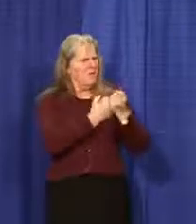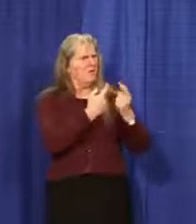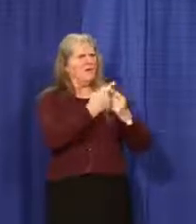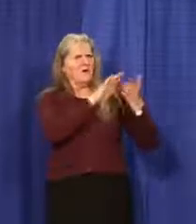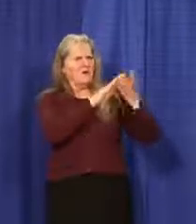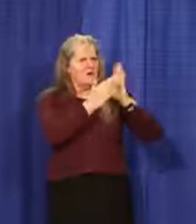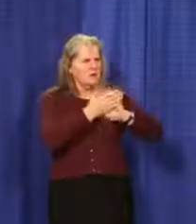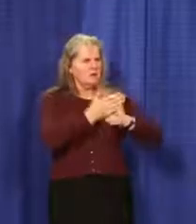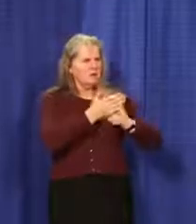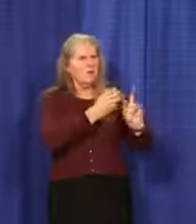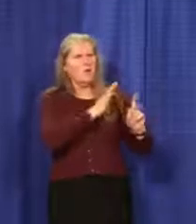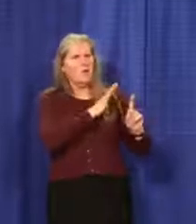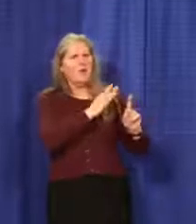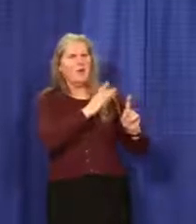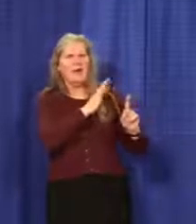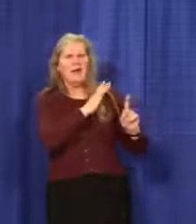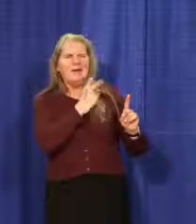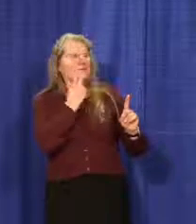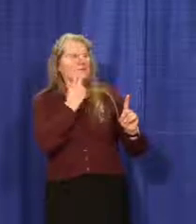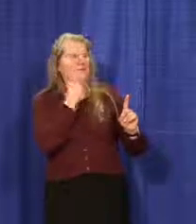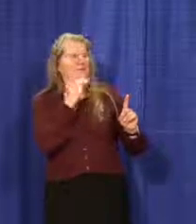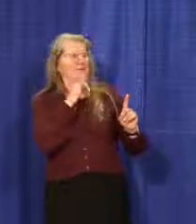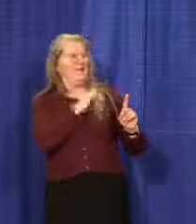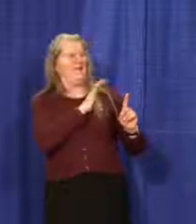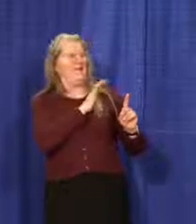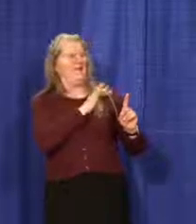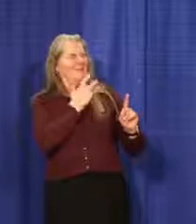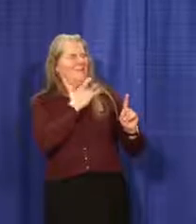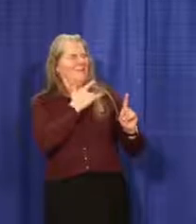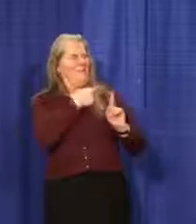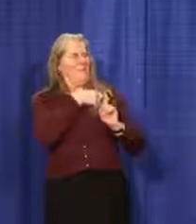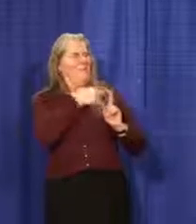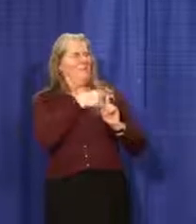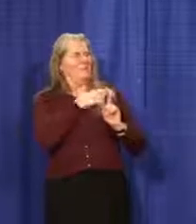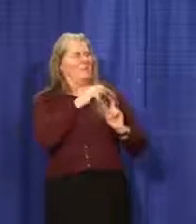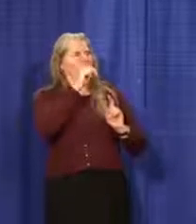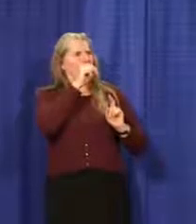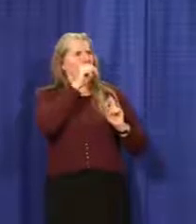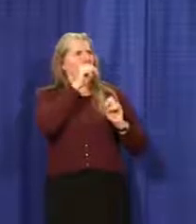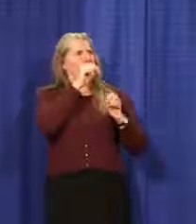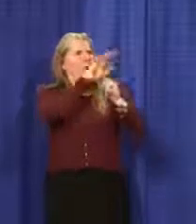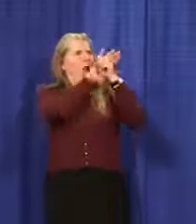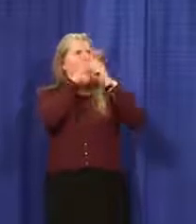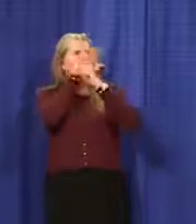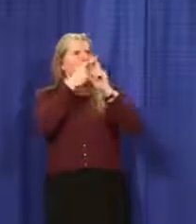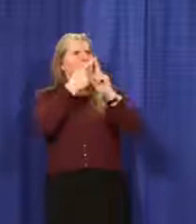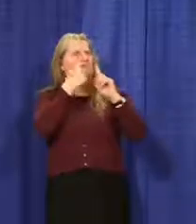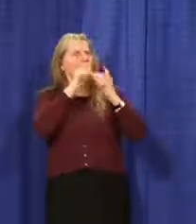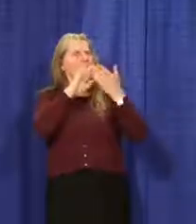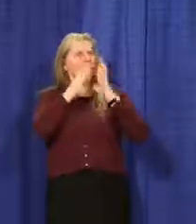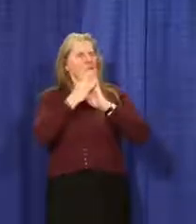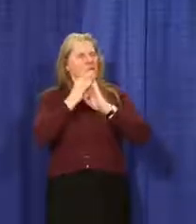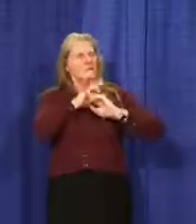got from the community and it was really great to hear that. It made me feel really good about being a northerner and of course that is what communities